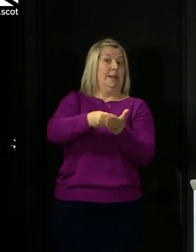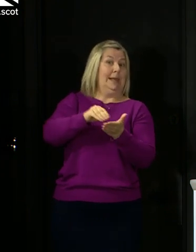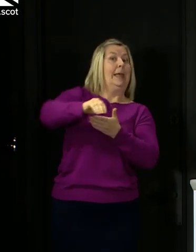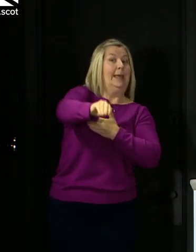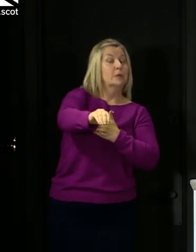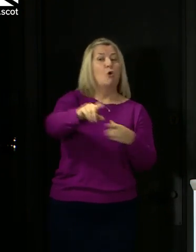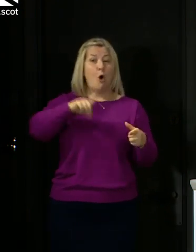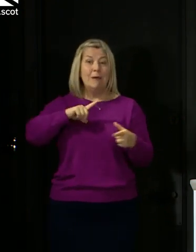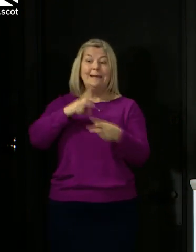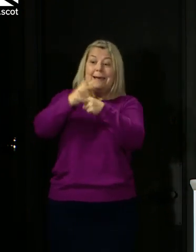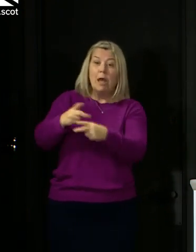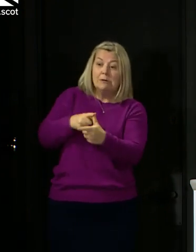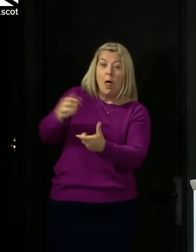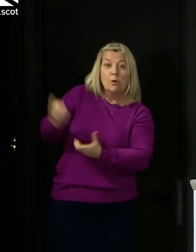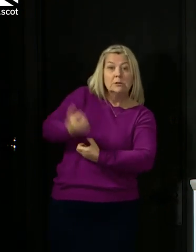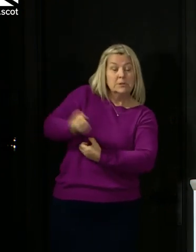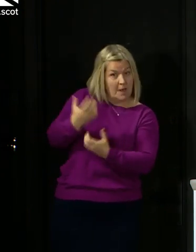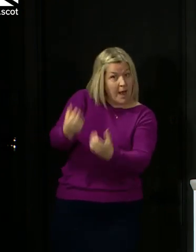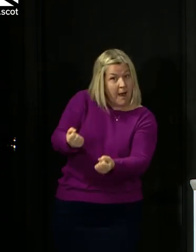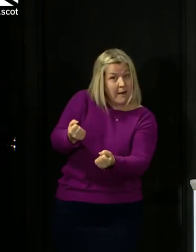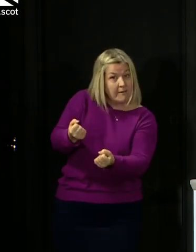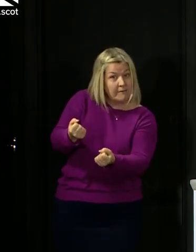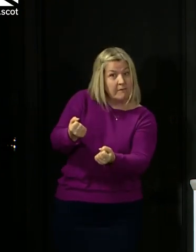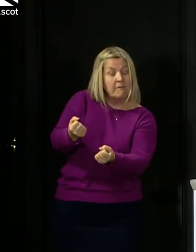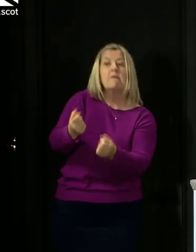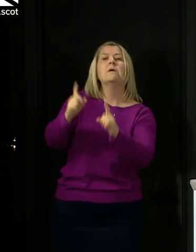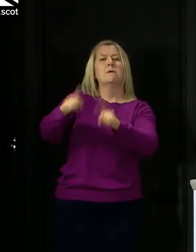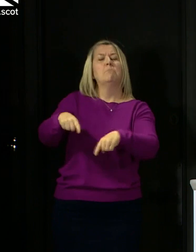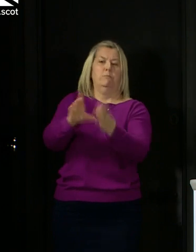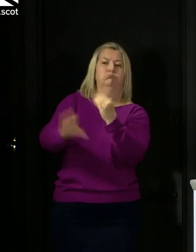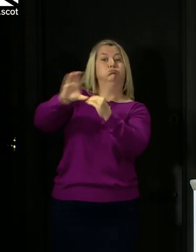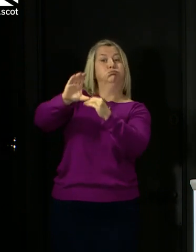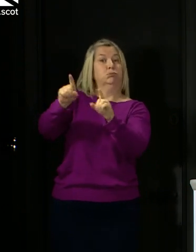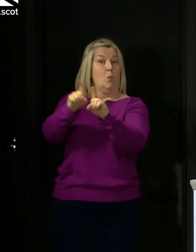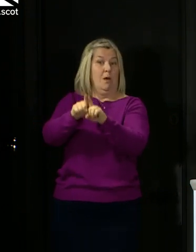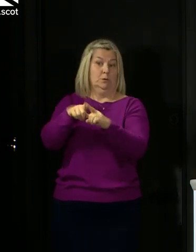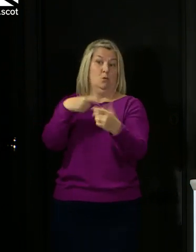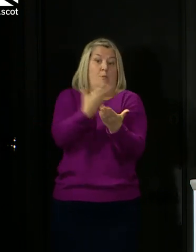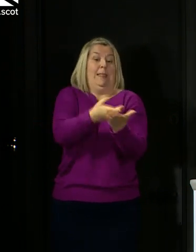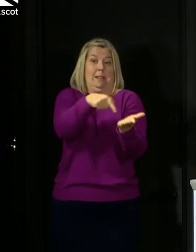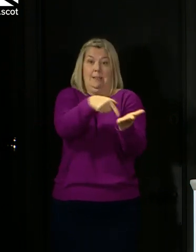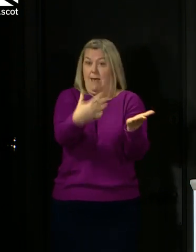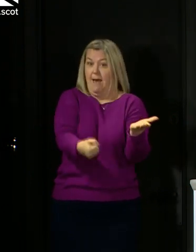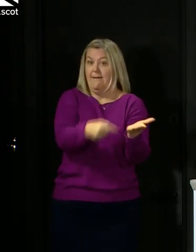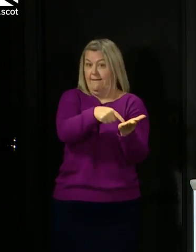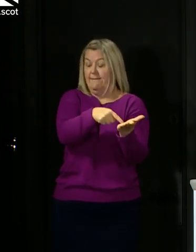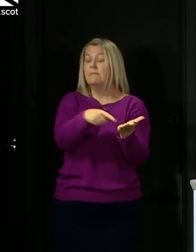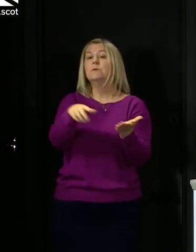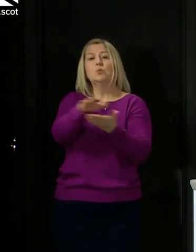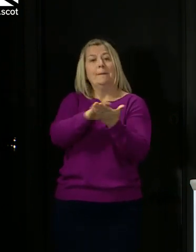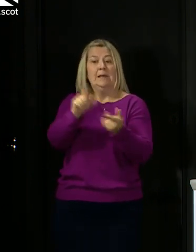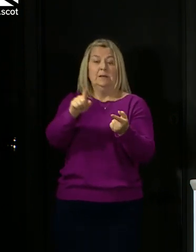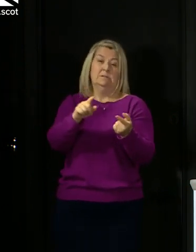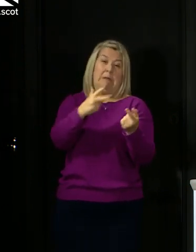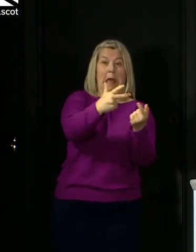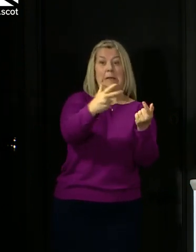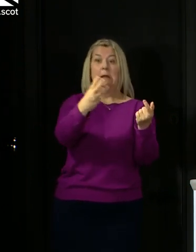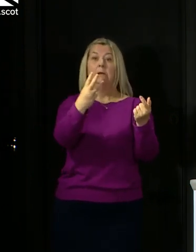Carers Allowance Supplement. That will see around 83,000 carers receive an additional